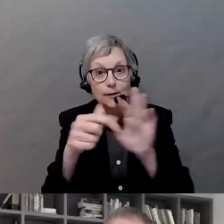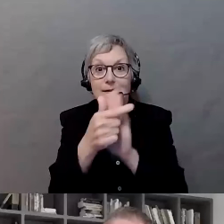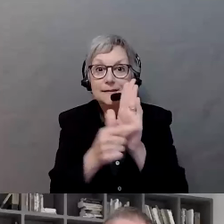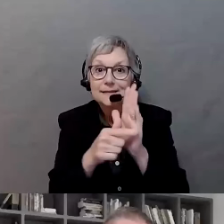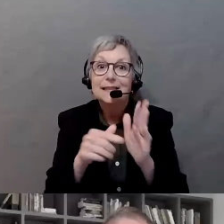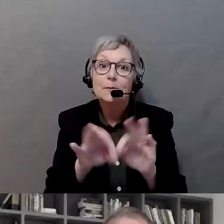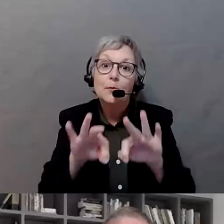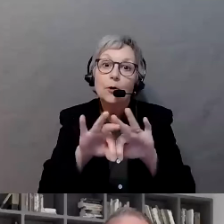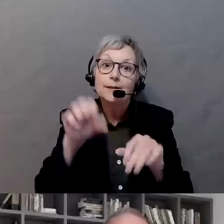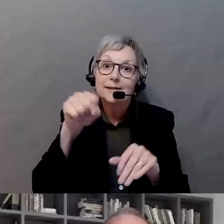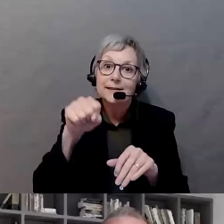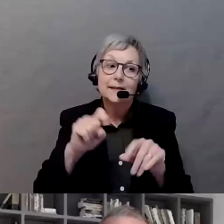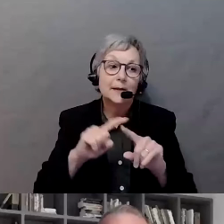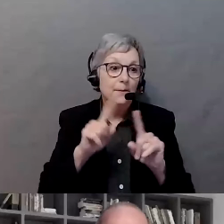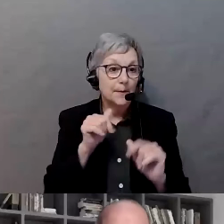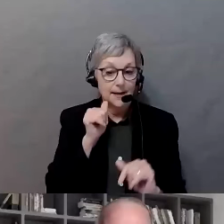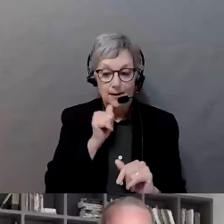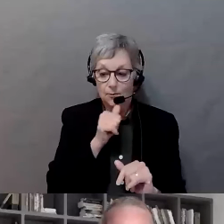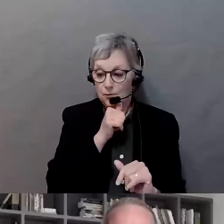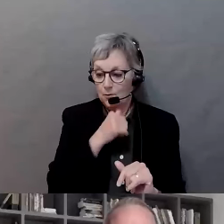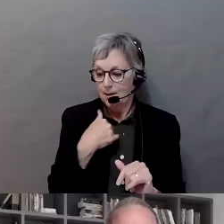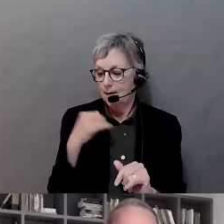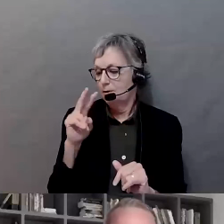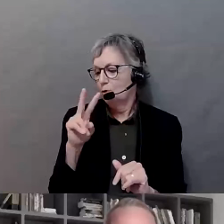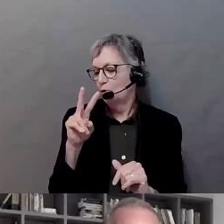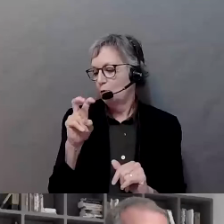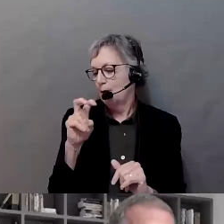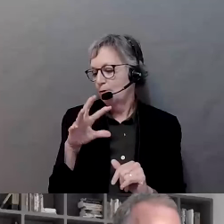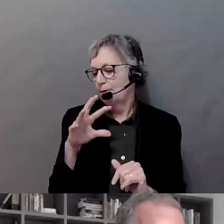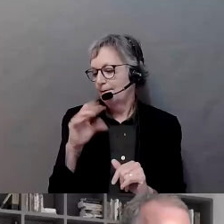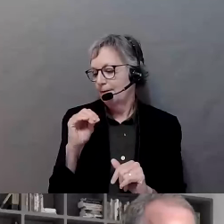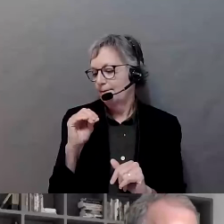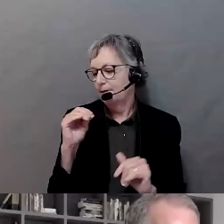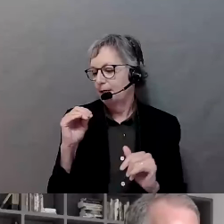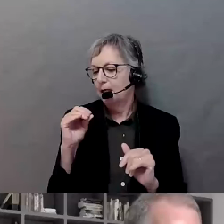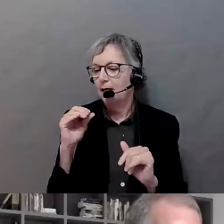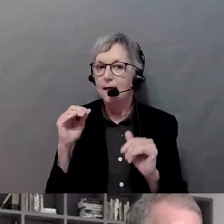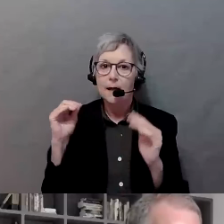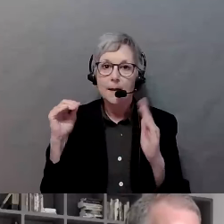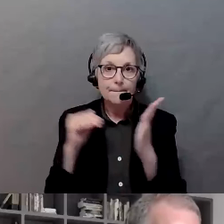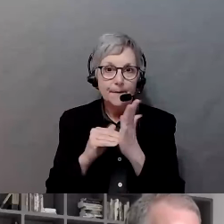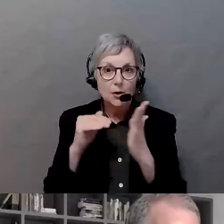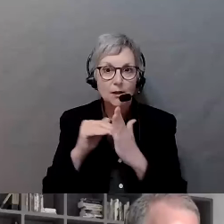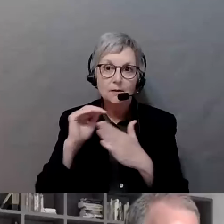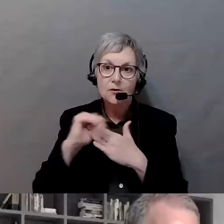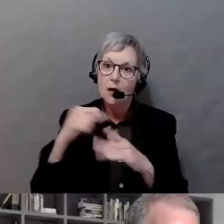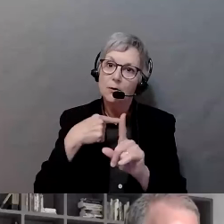A $250 MILLION PLUS SYSTEM AND MEDICAID IS FINANCING OVER THREE